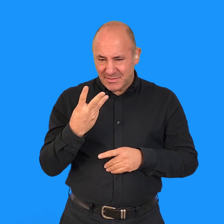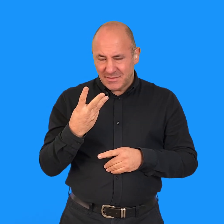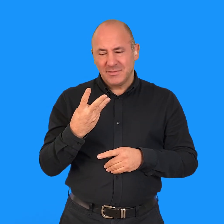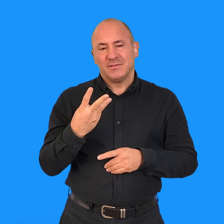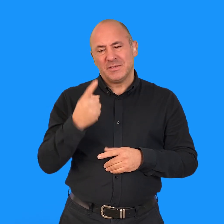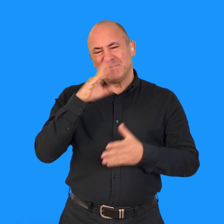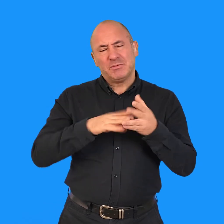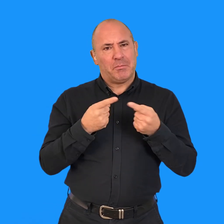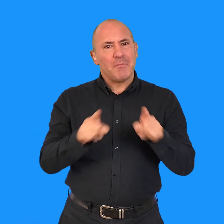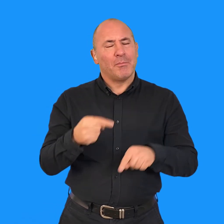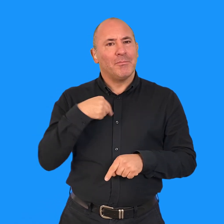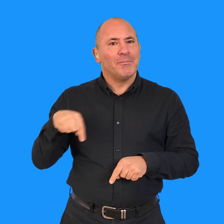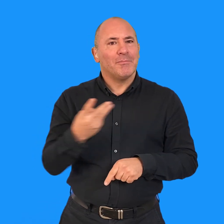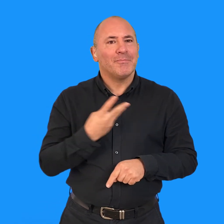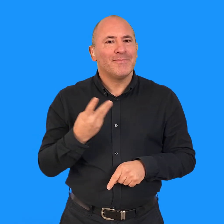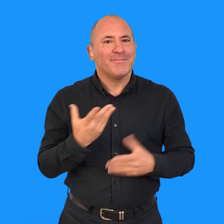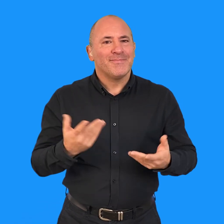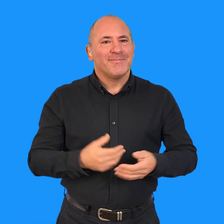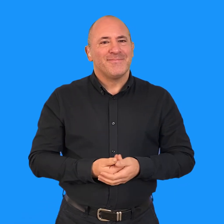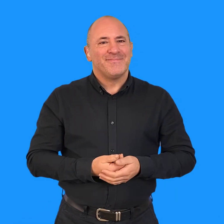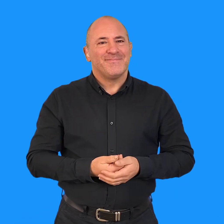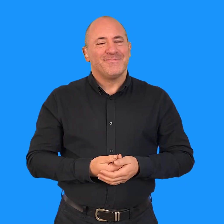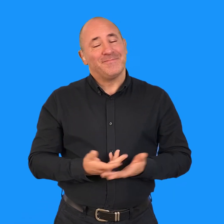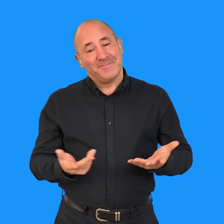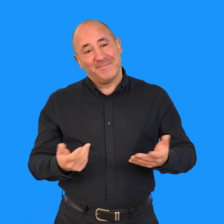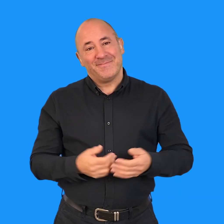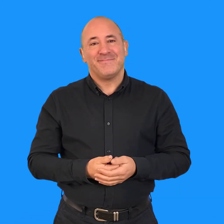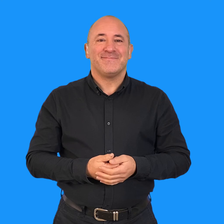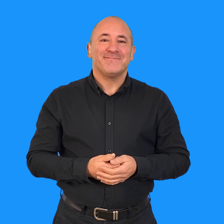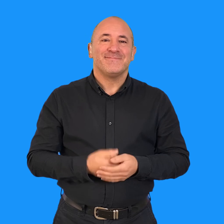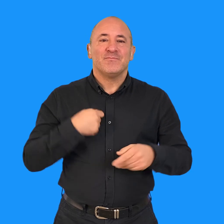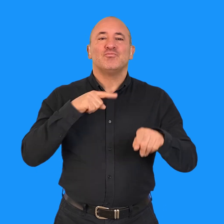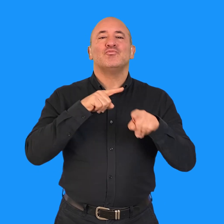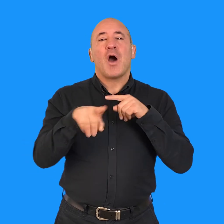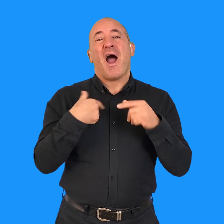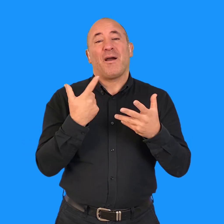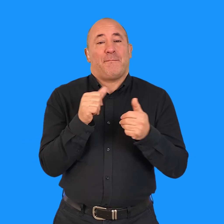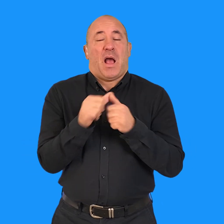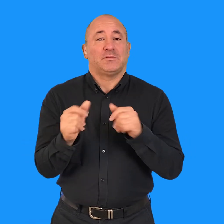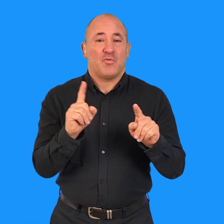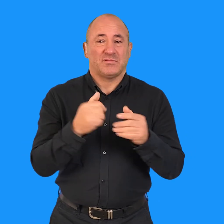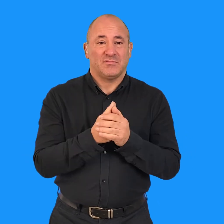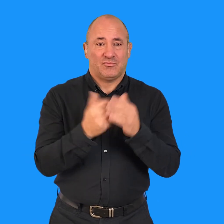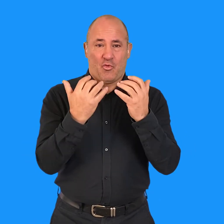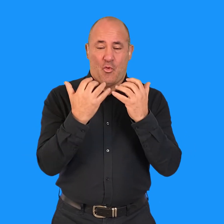who had three very different experiences of it. We do our best to ensure that audience members